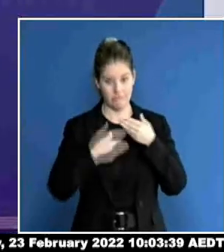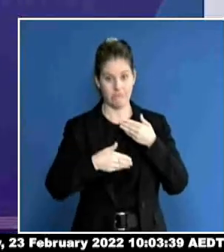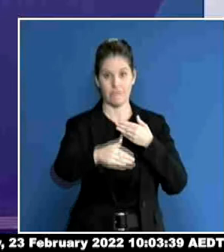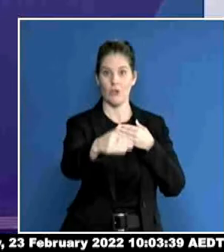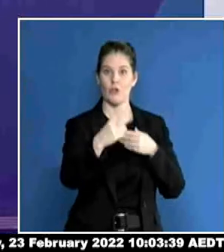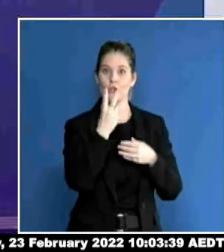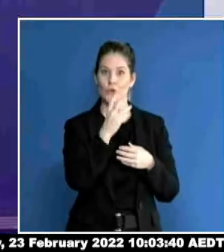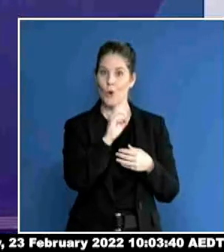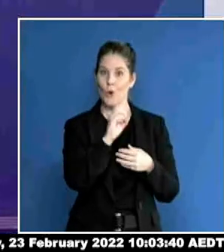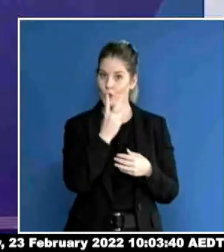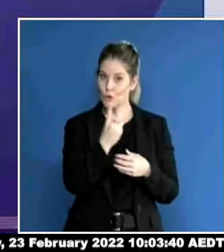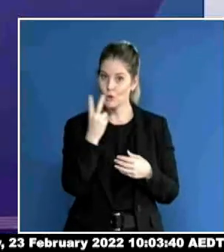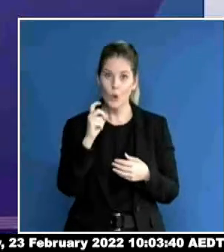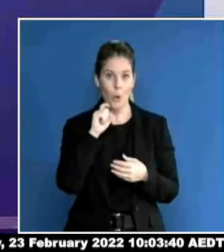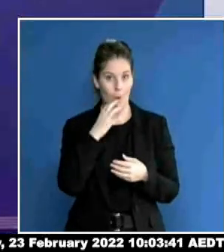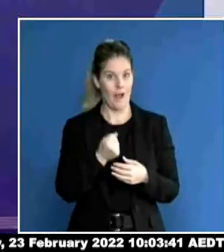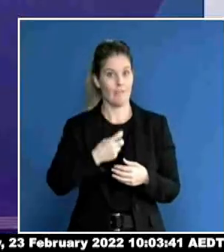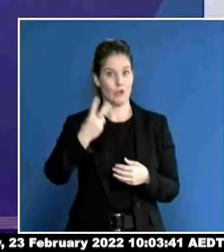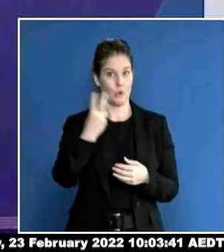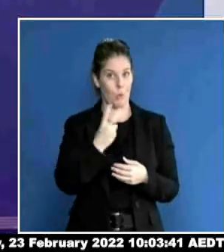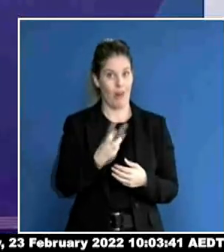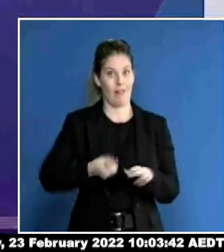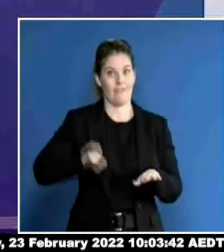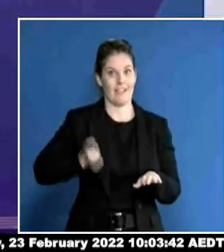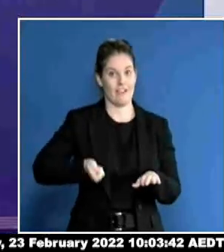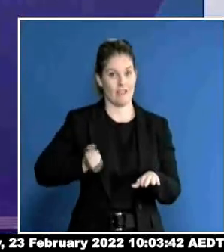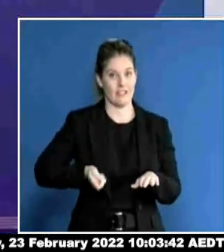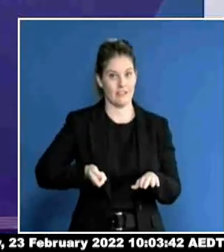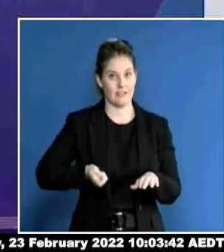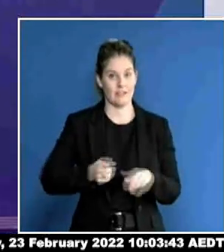of course, is the last full year of the Royal Commission's life.